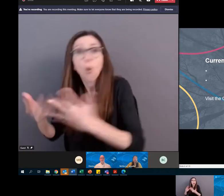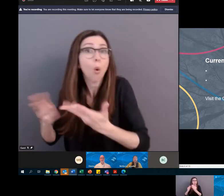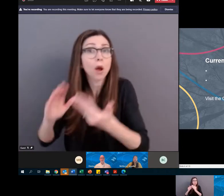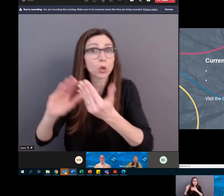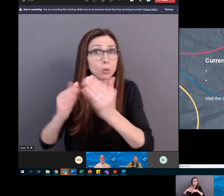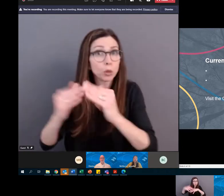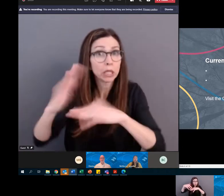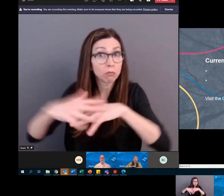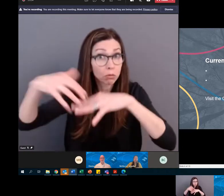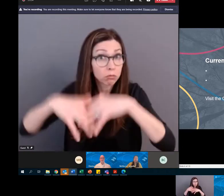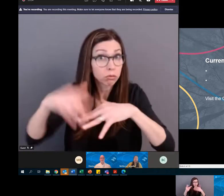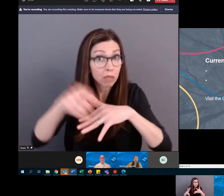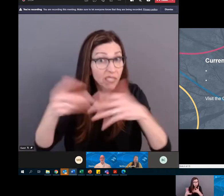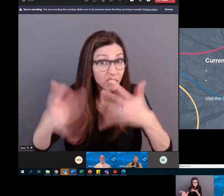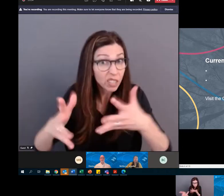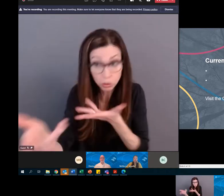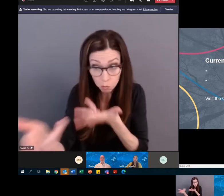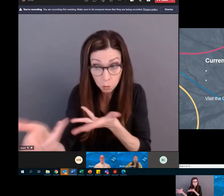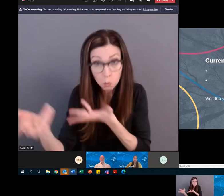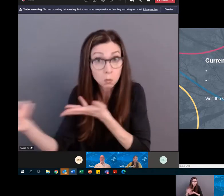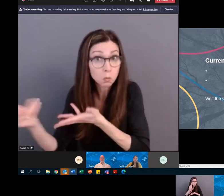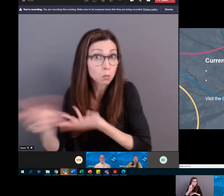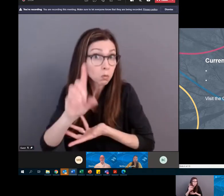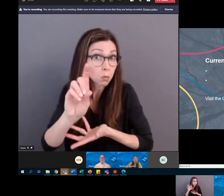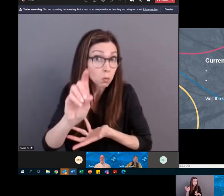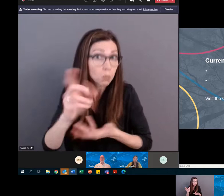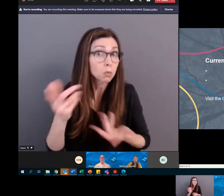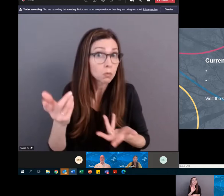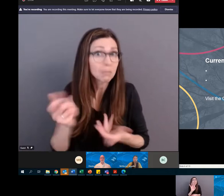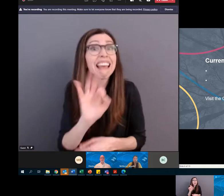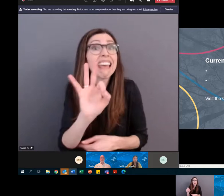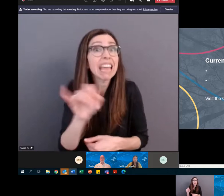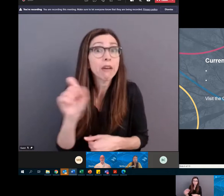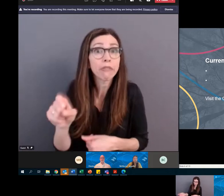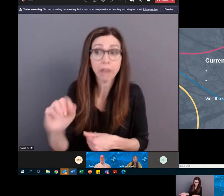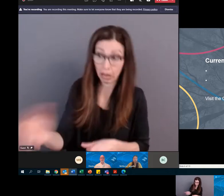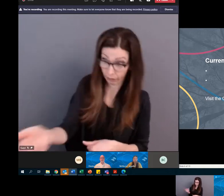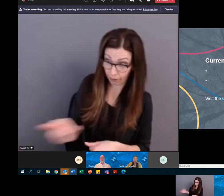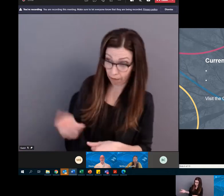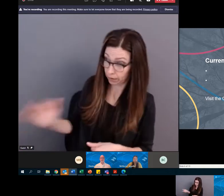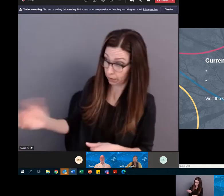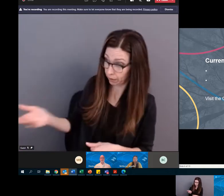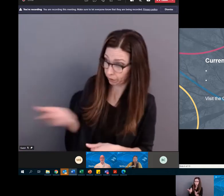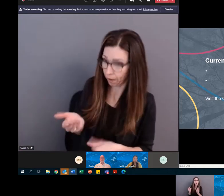Have you factored into your budget plans to fairly compensate your mentors or